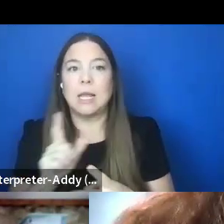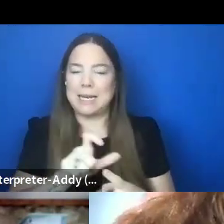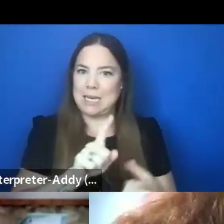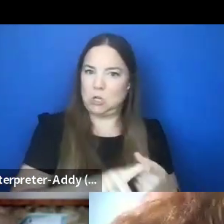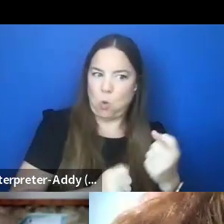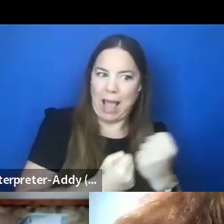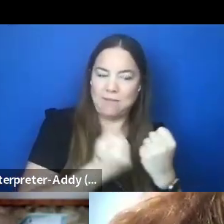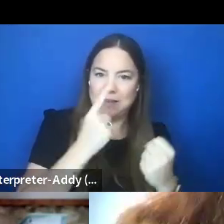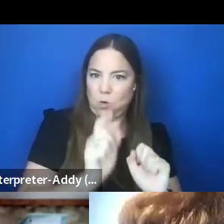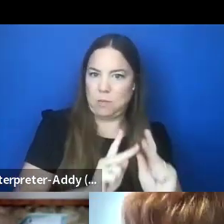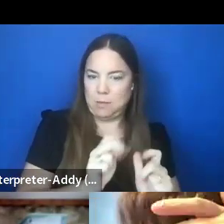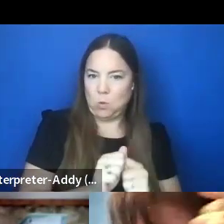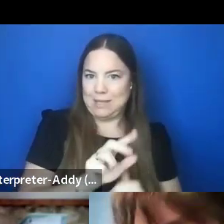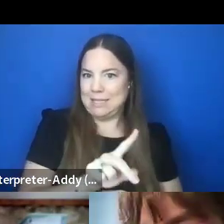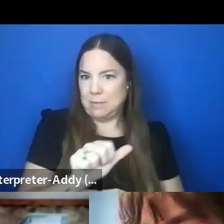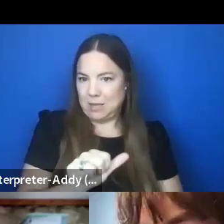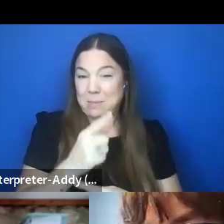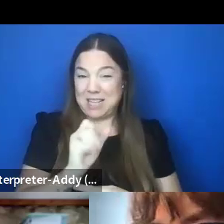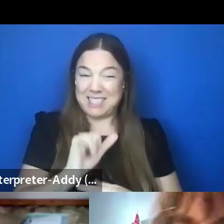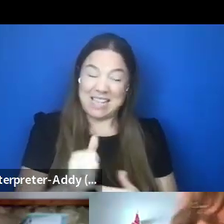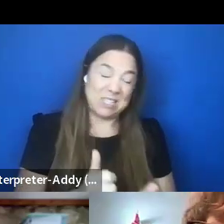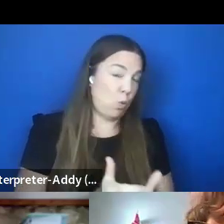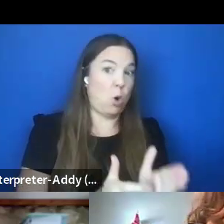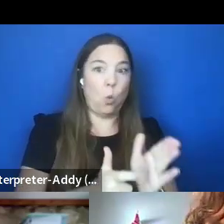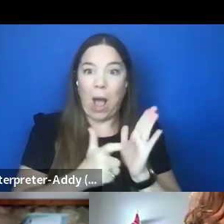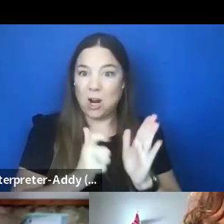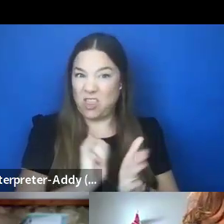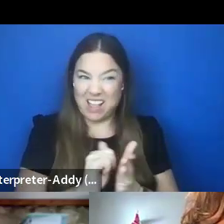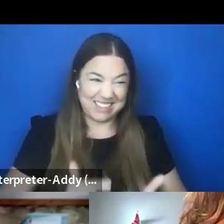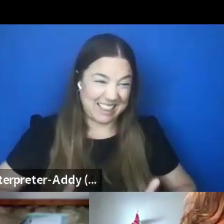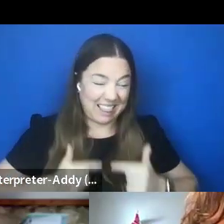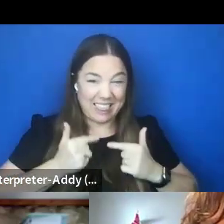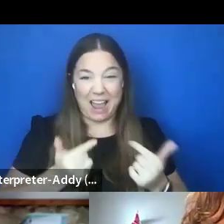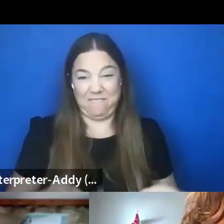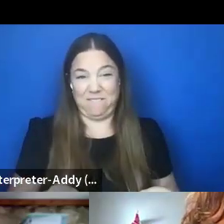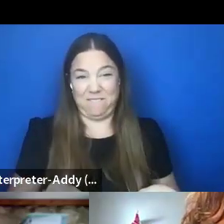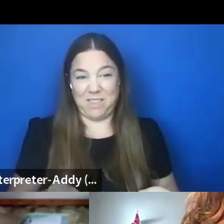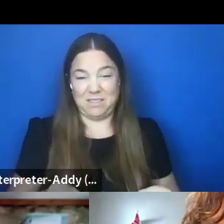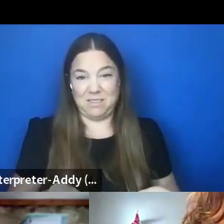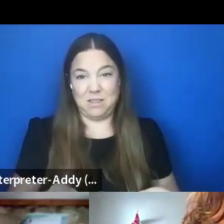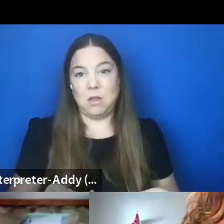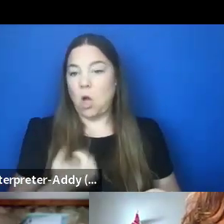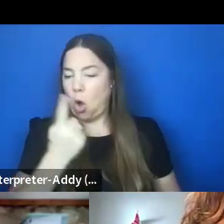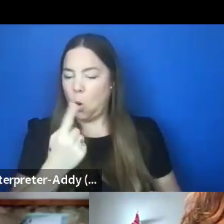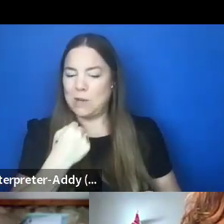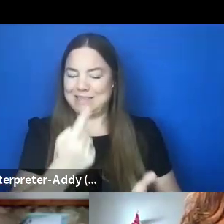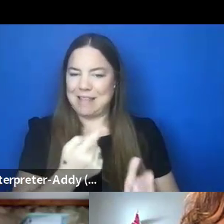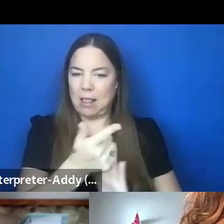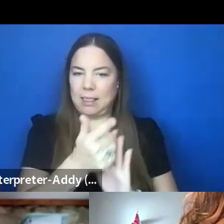Don Dew: need these things. This is life, this is living, and that's what I always tell our legislators. Don Dew: How can you